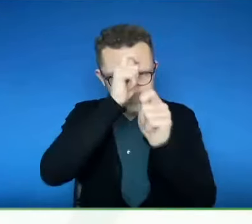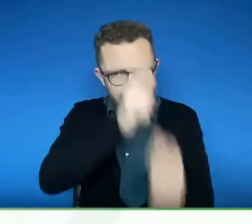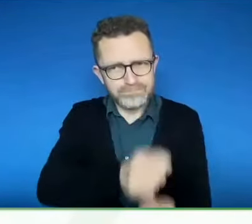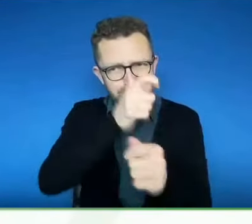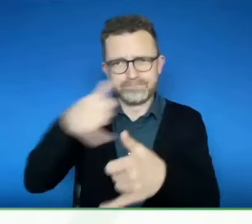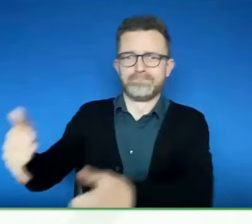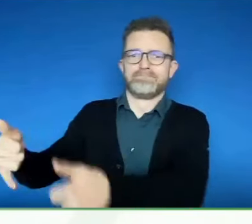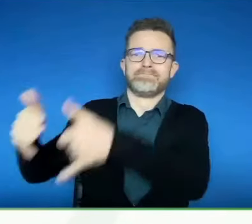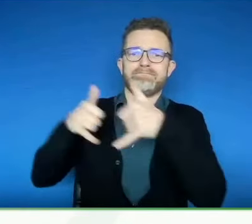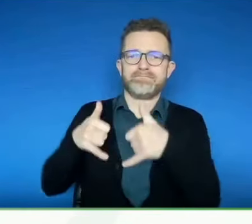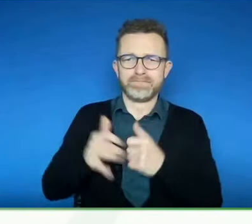Next slide, please.